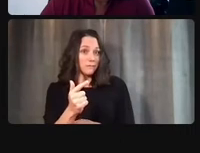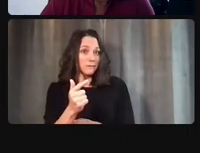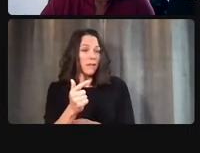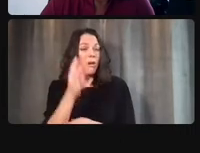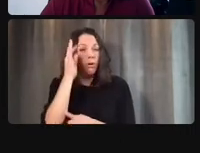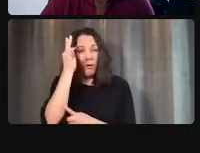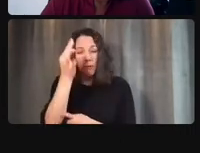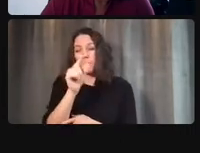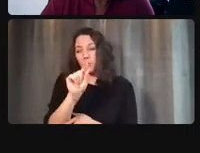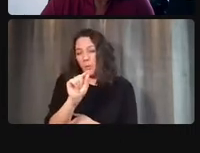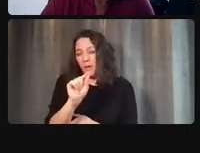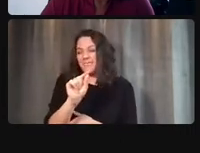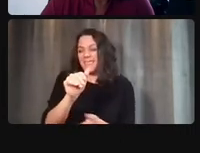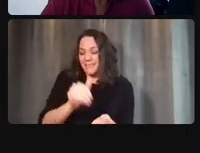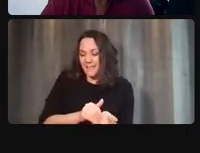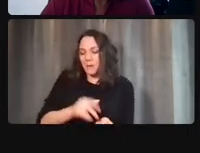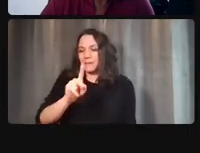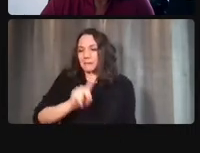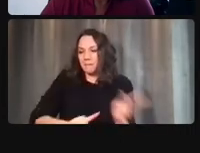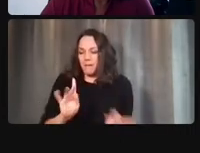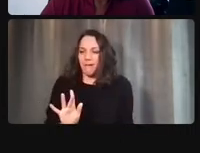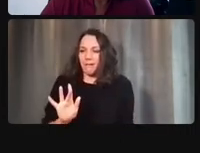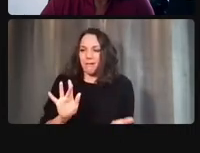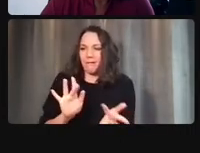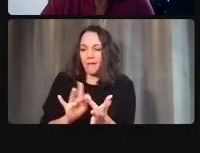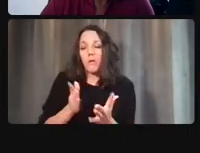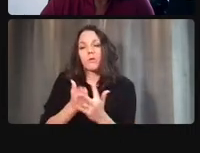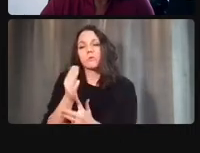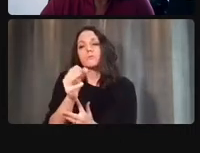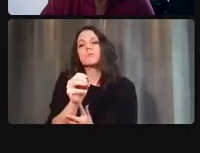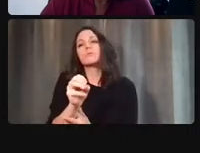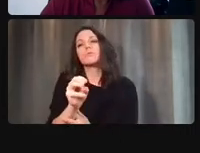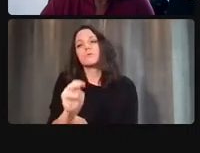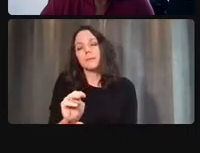our social media posts since we started in January 2022.